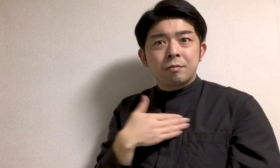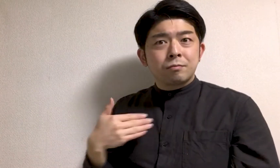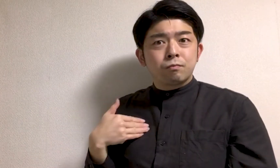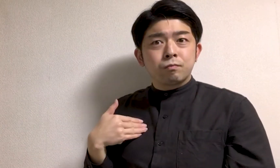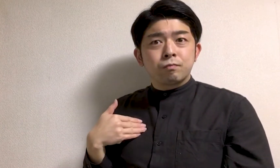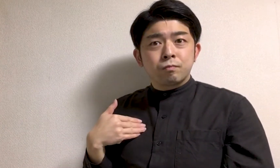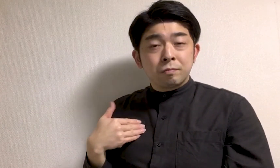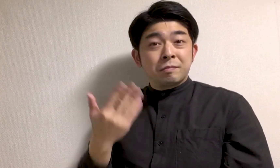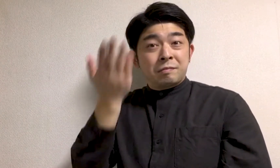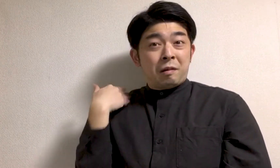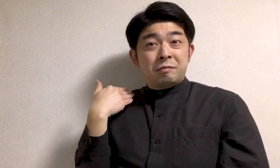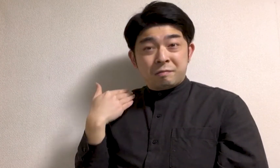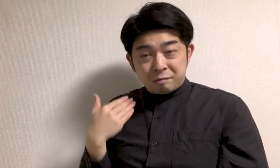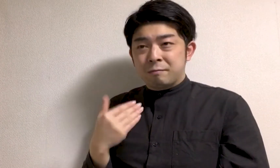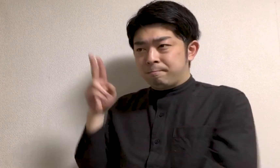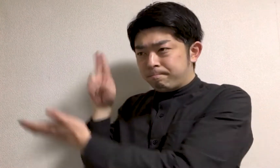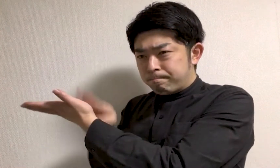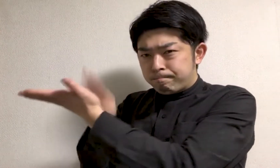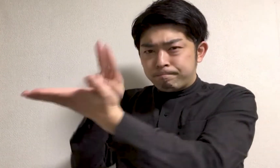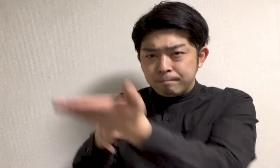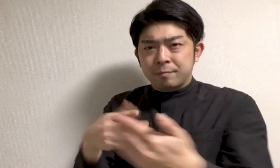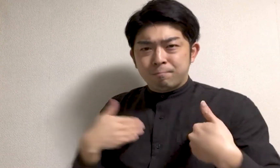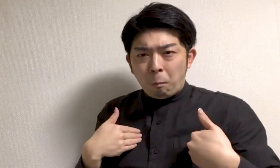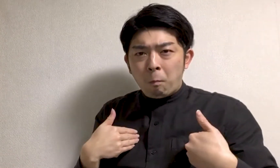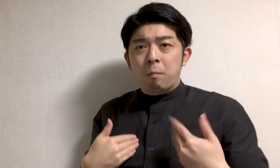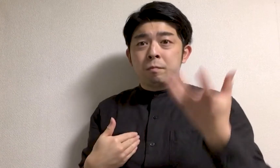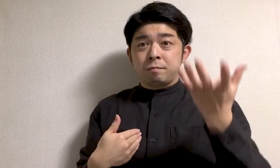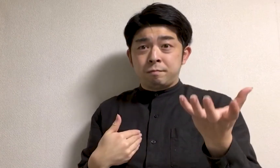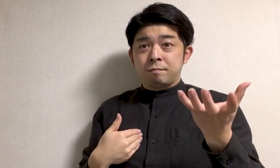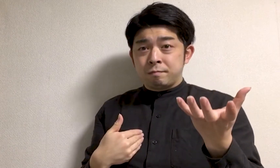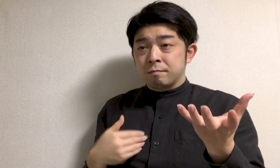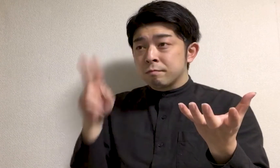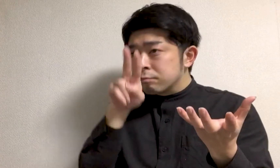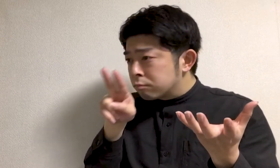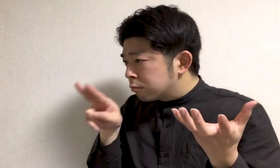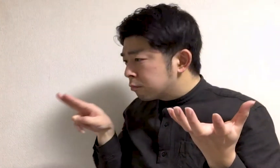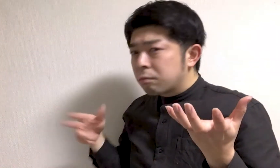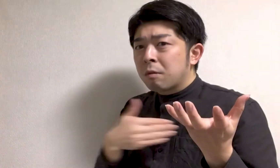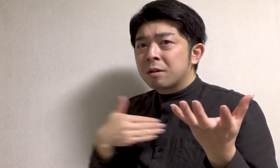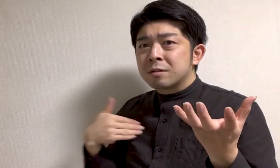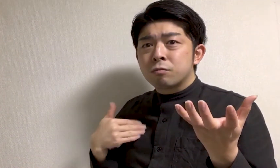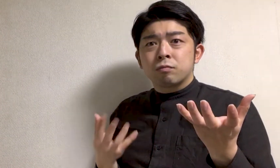McTaggart thinks that it is an incompatible contradiction that each event needs to be one of the past, present, future,